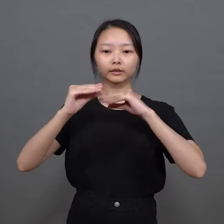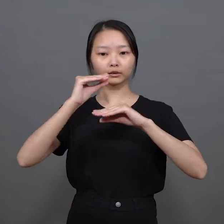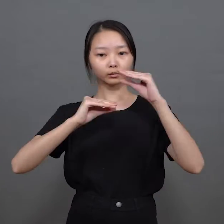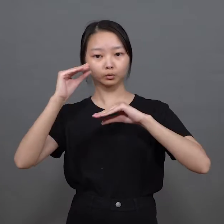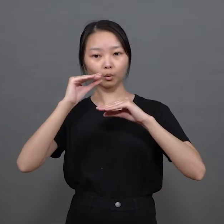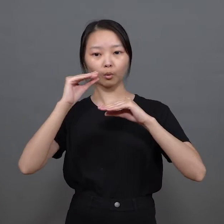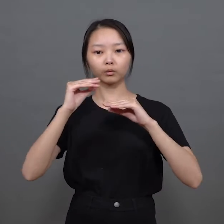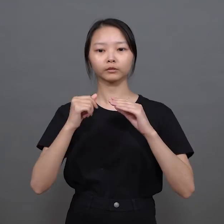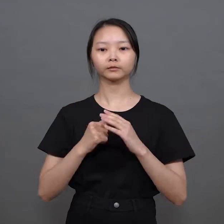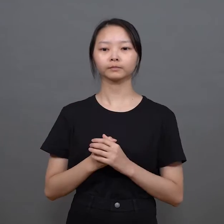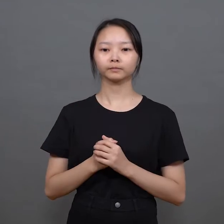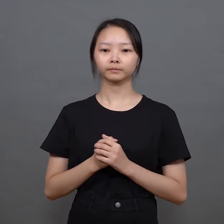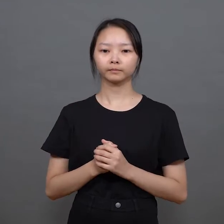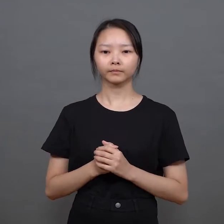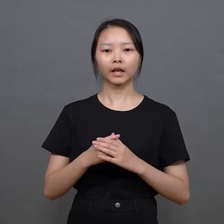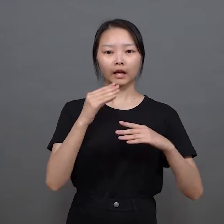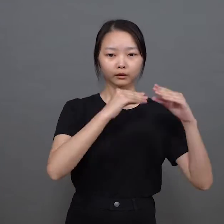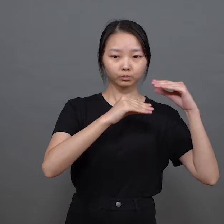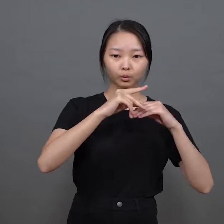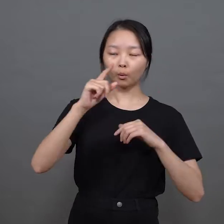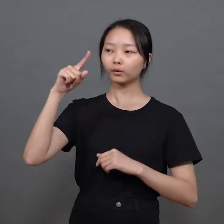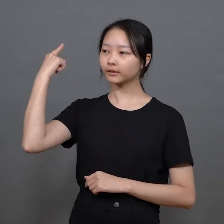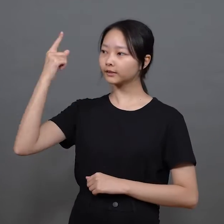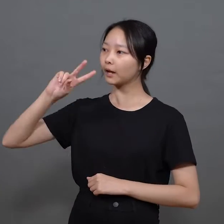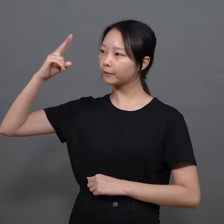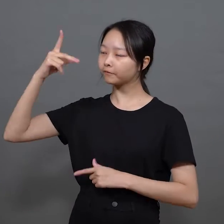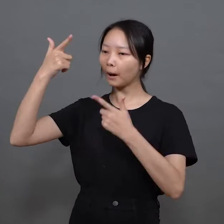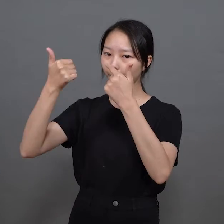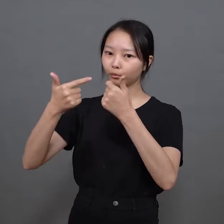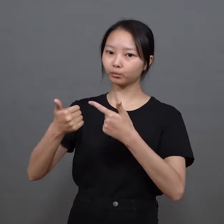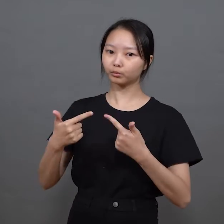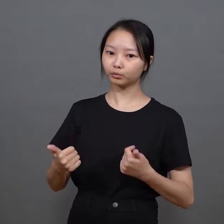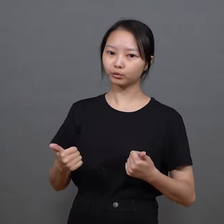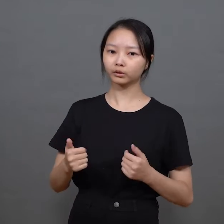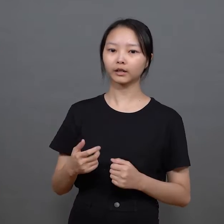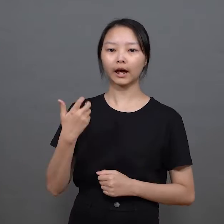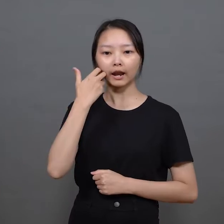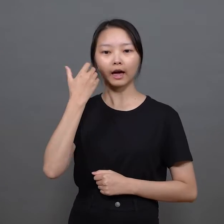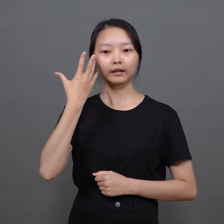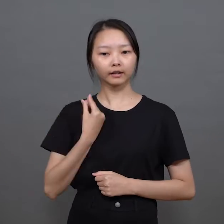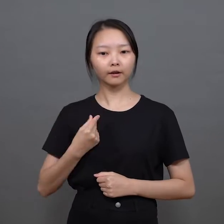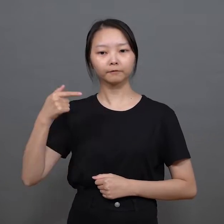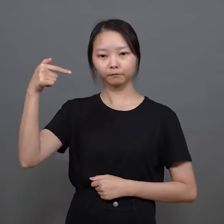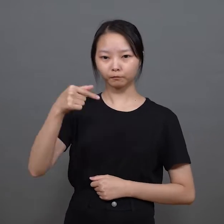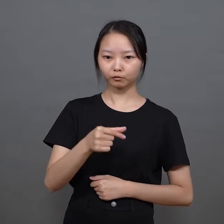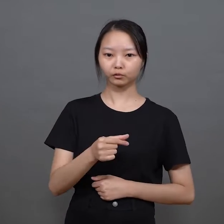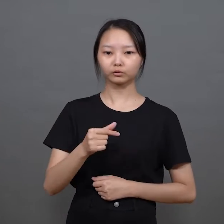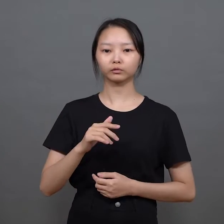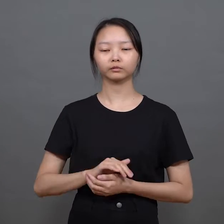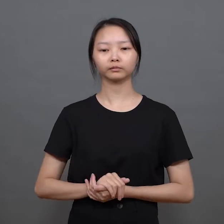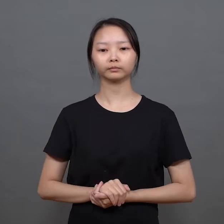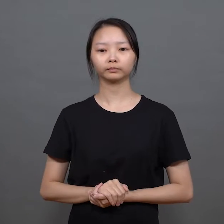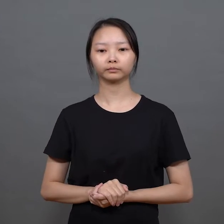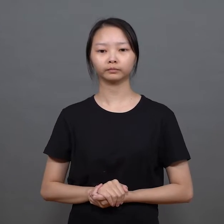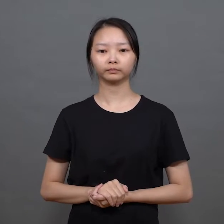which I’ve learnt from traditional architecture It creates a sort of micro climate so you don’t need too much air conditioning